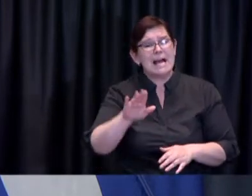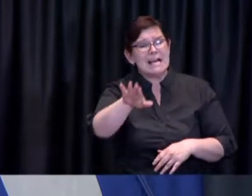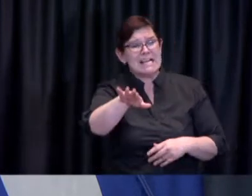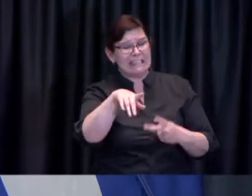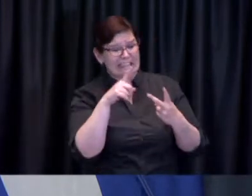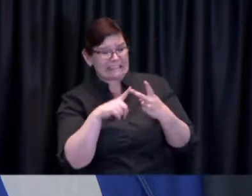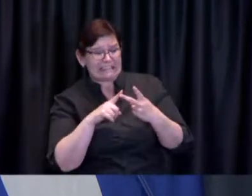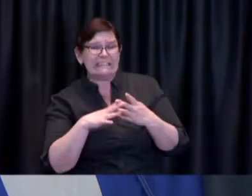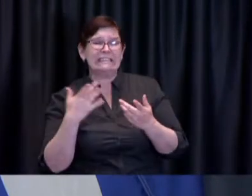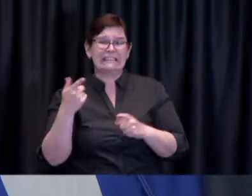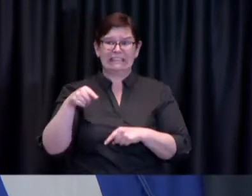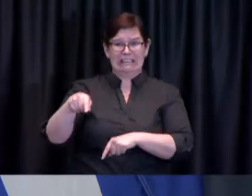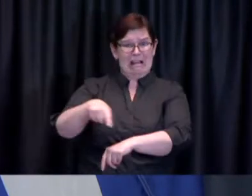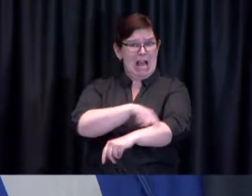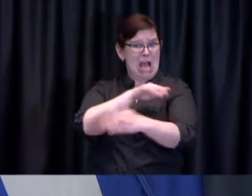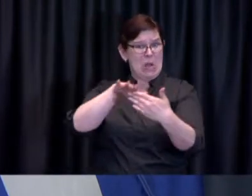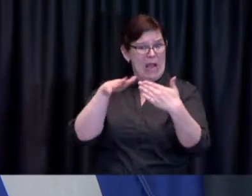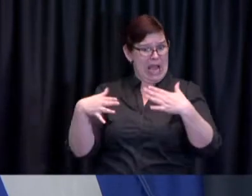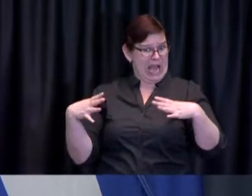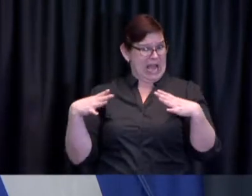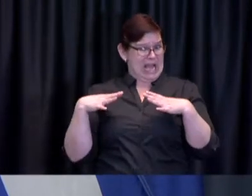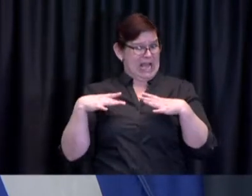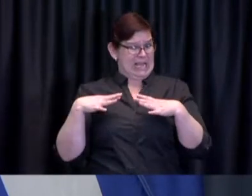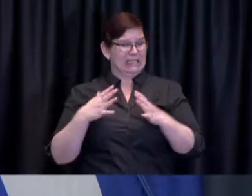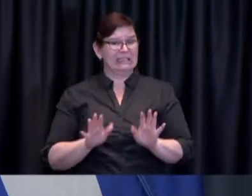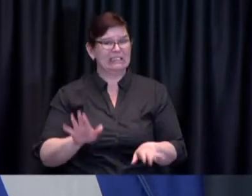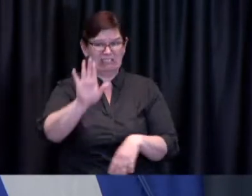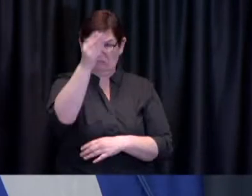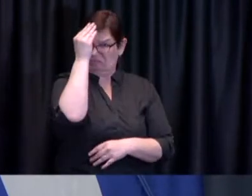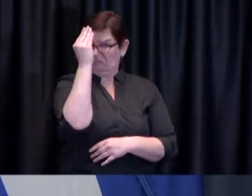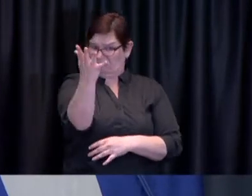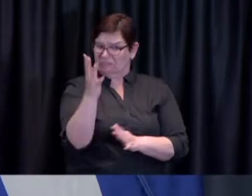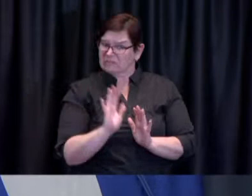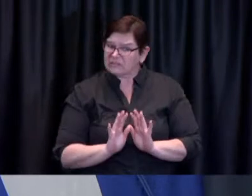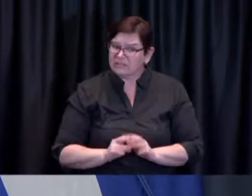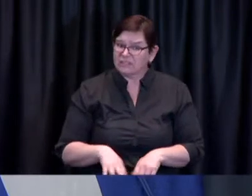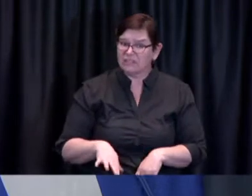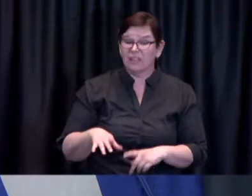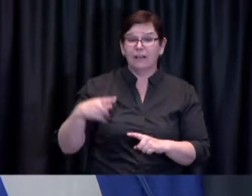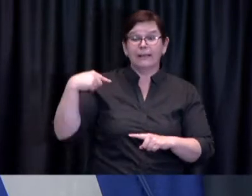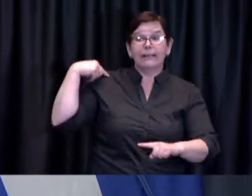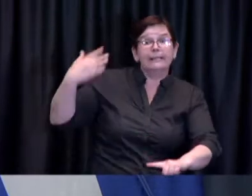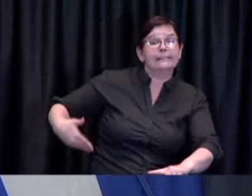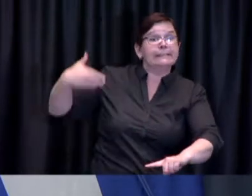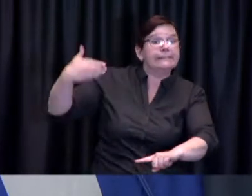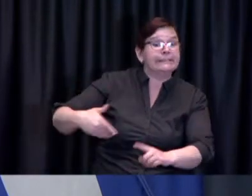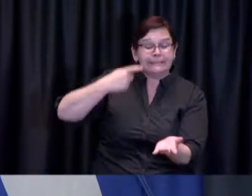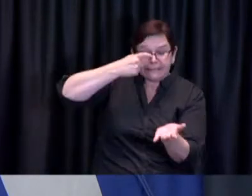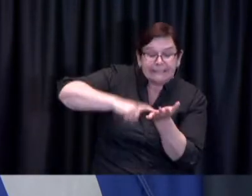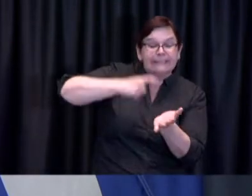completely candid our track record after holiday weekends could use some improvement